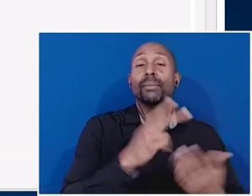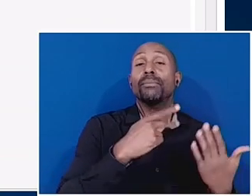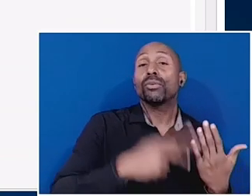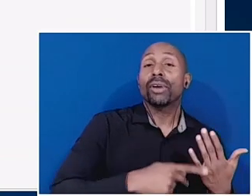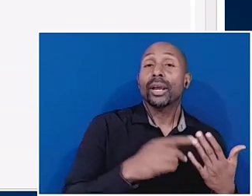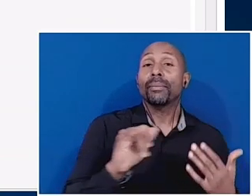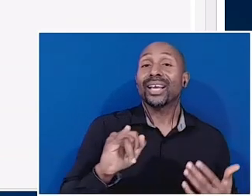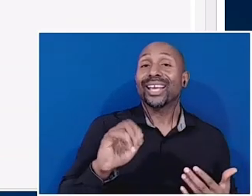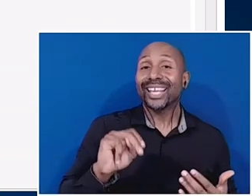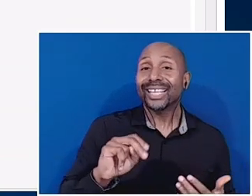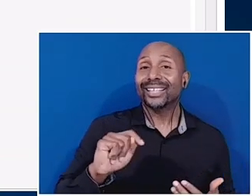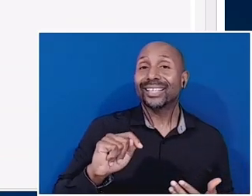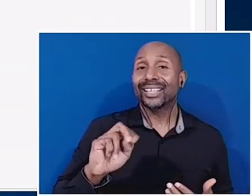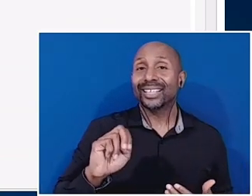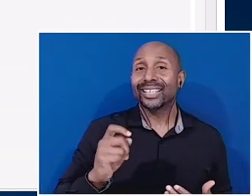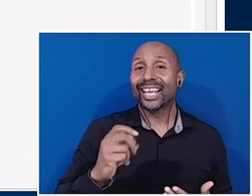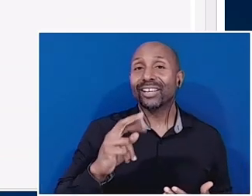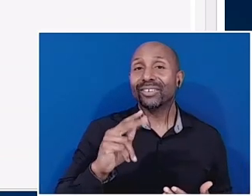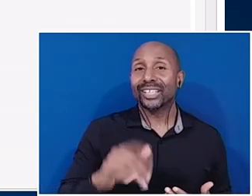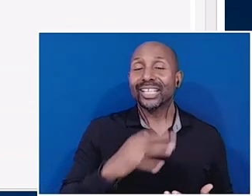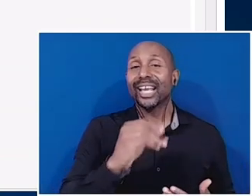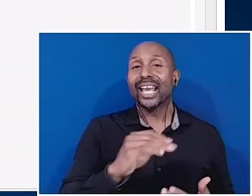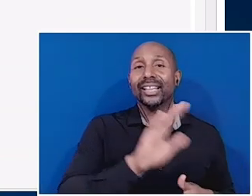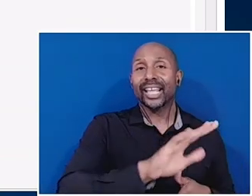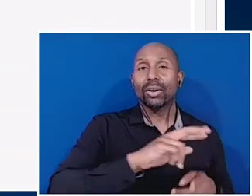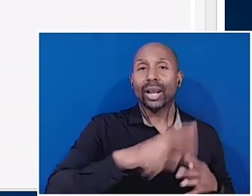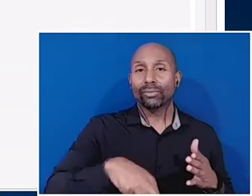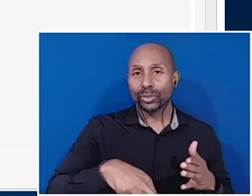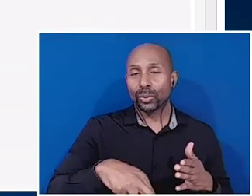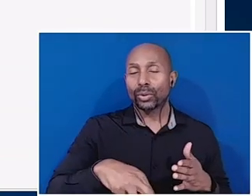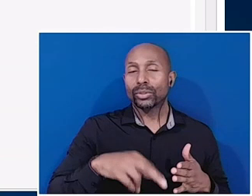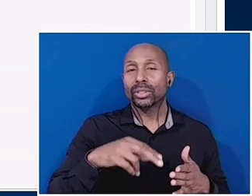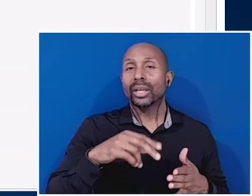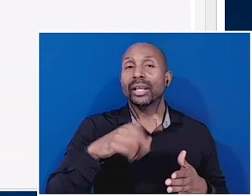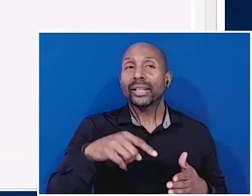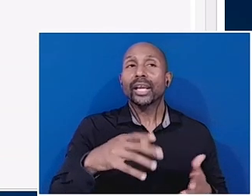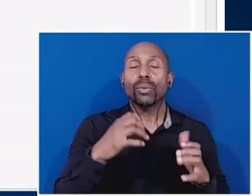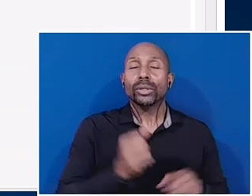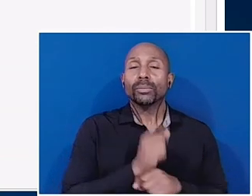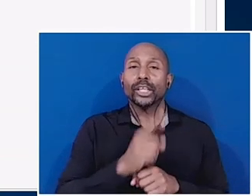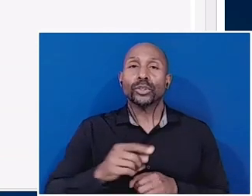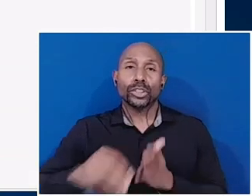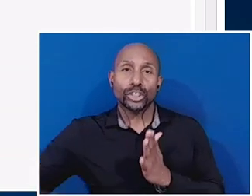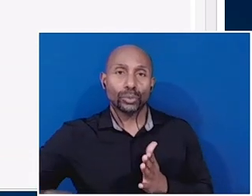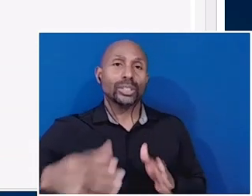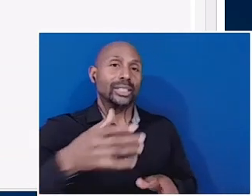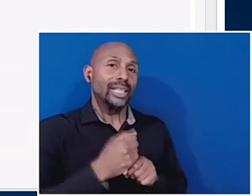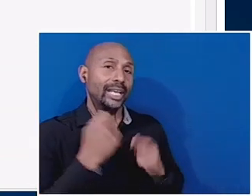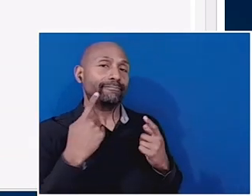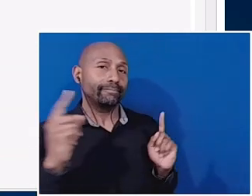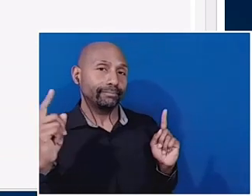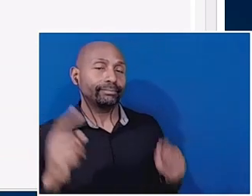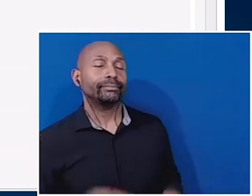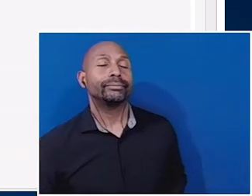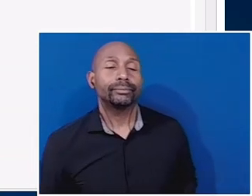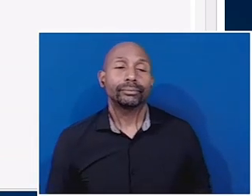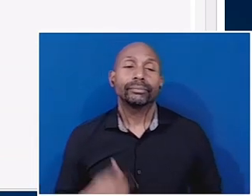they're looking to ensure students meet. So, I understand the general intent.